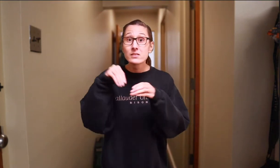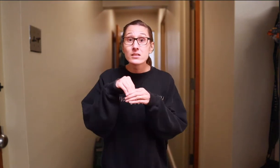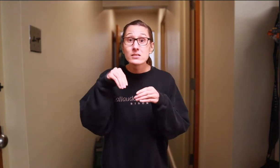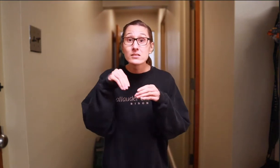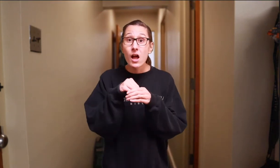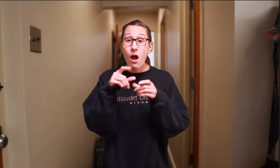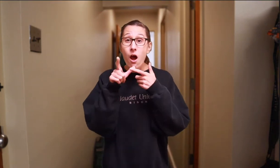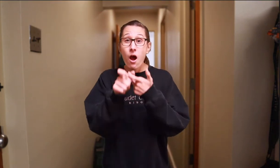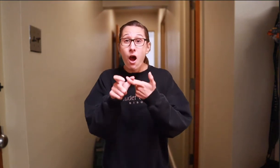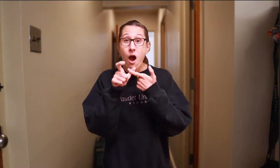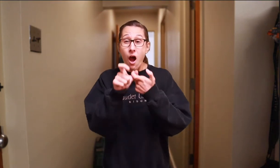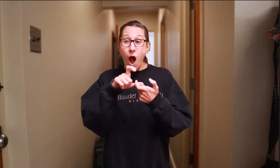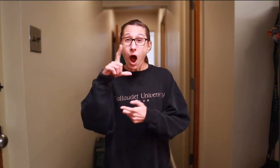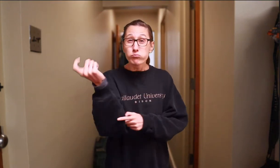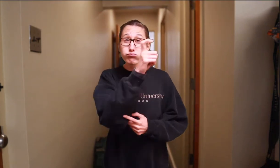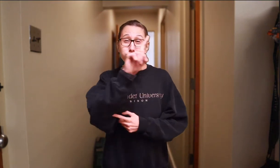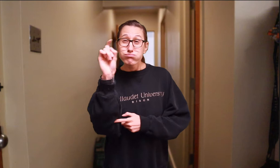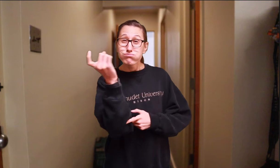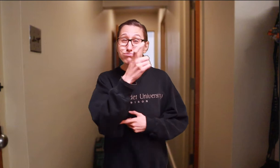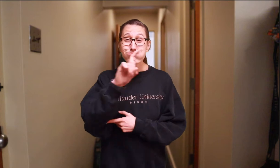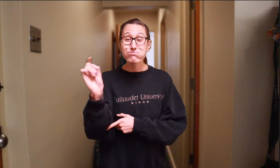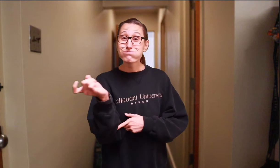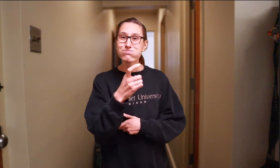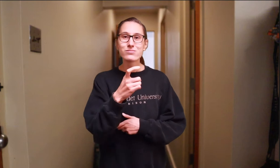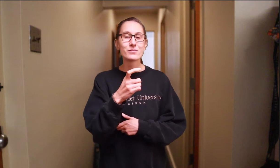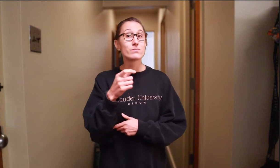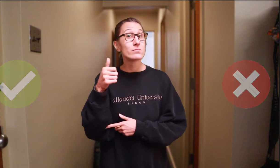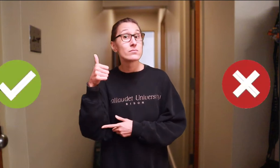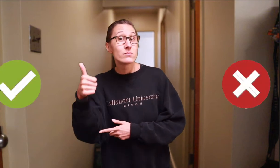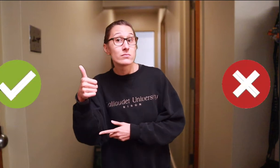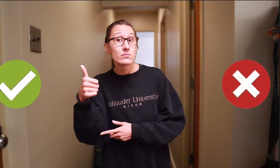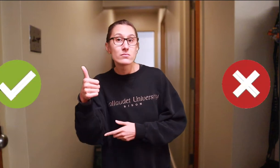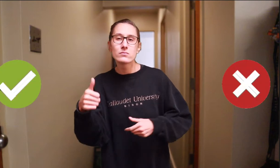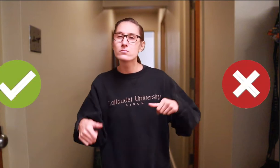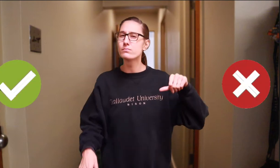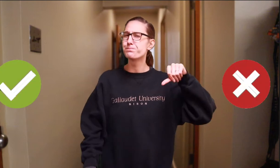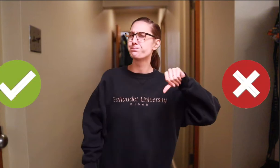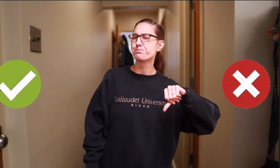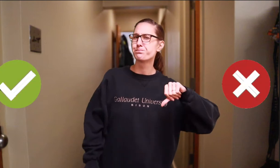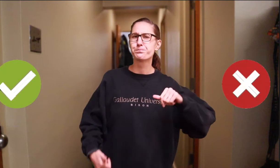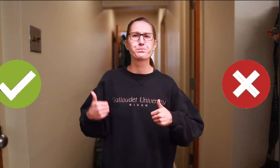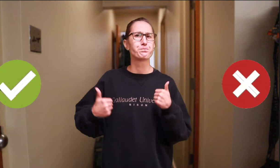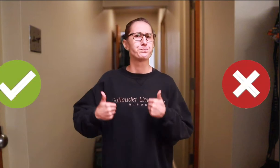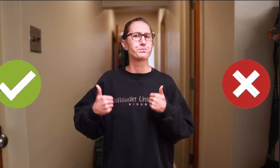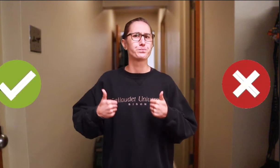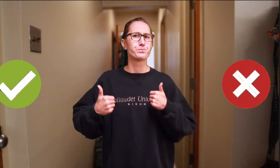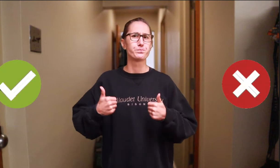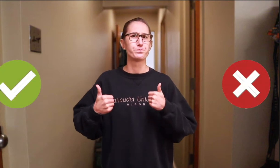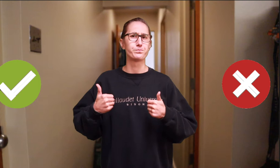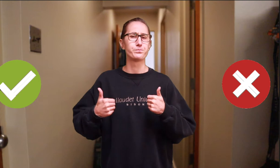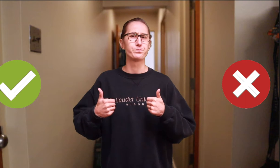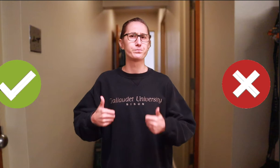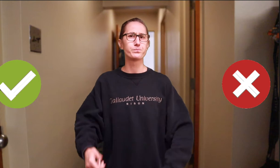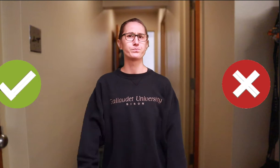Is running inside the house good or bad?